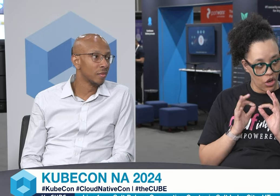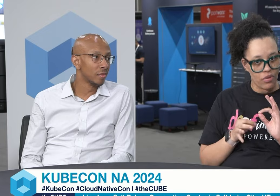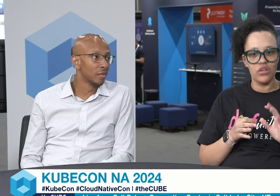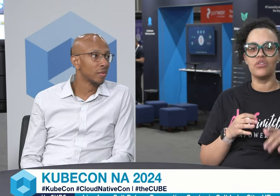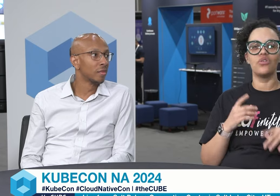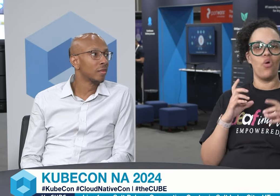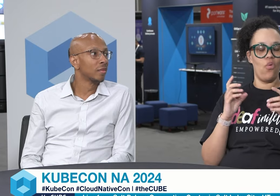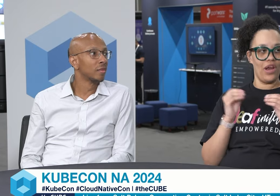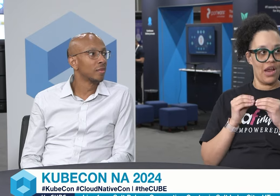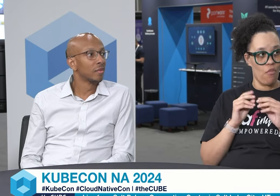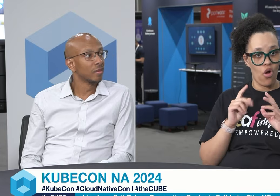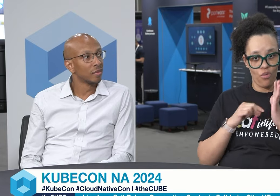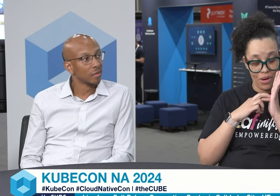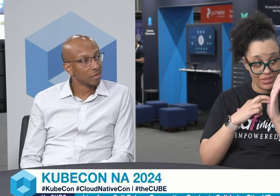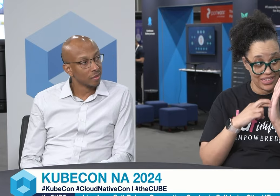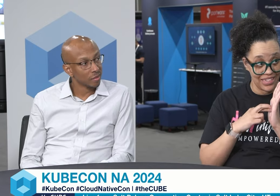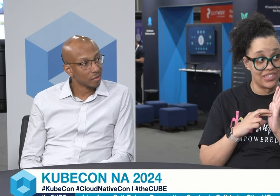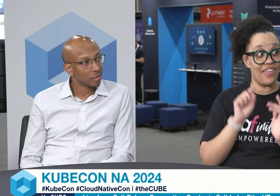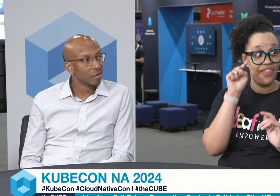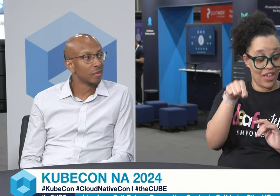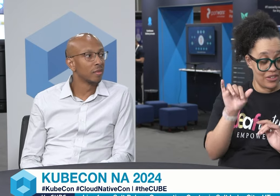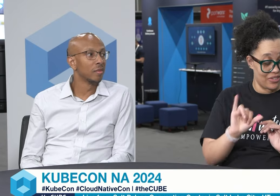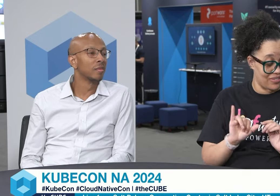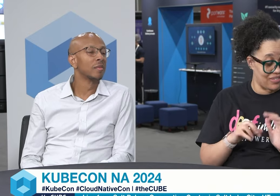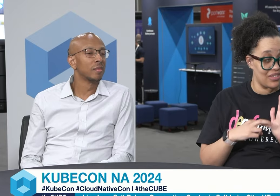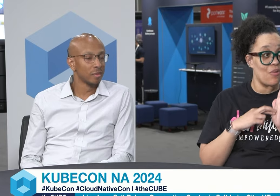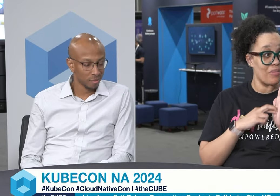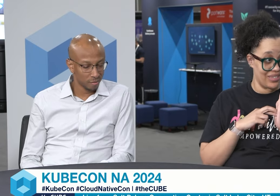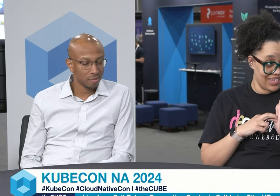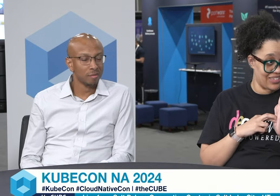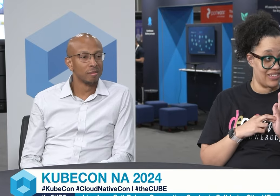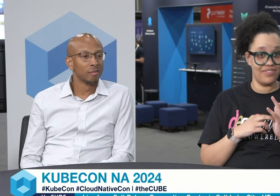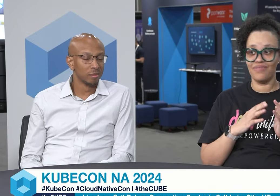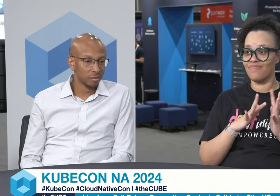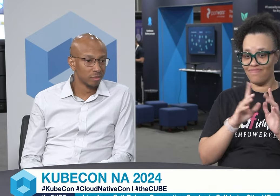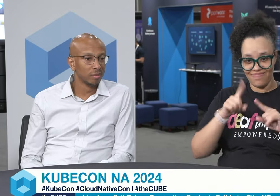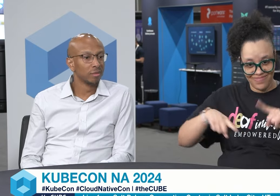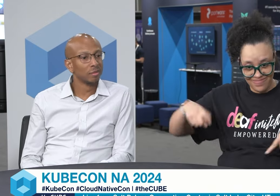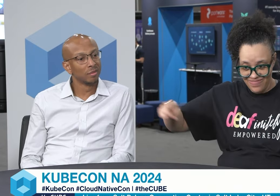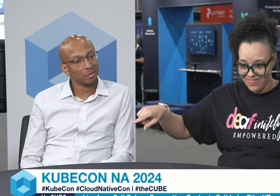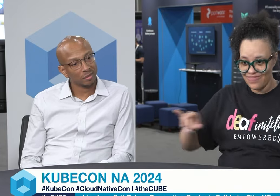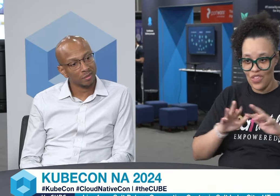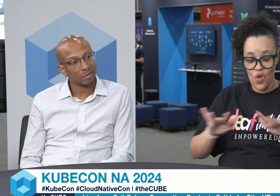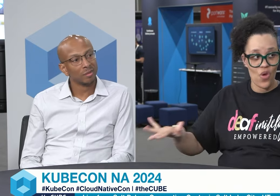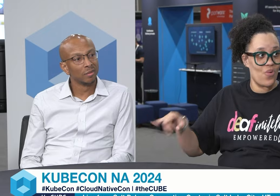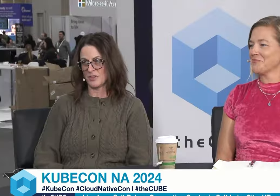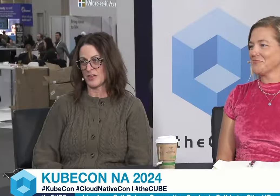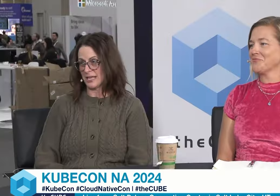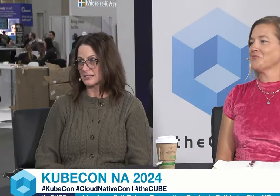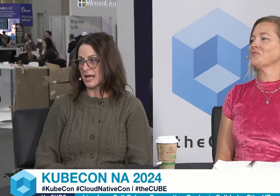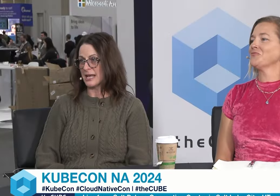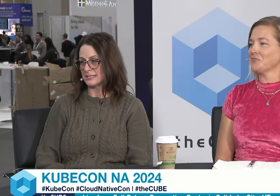so they need more interpreters, they need more representation, they need more accessibility, all of the things.